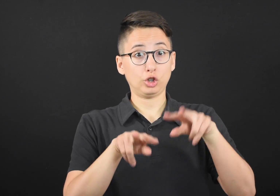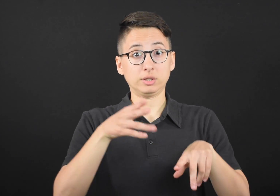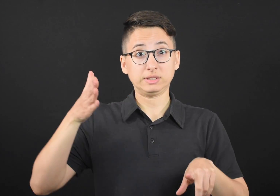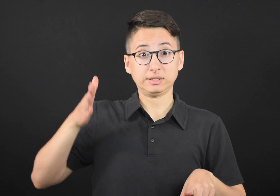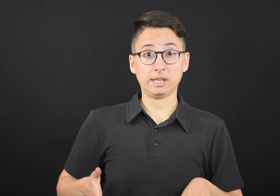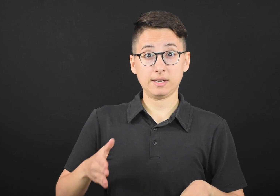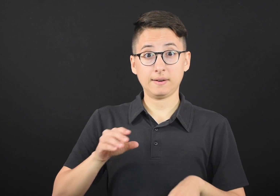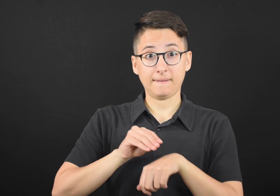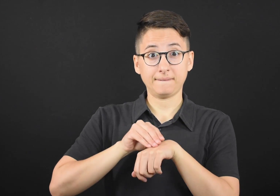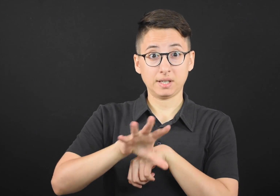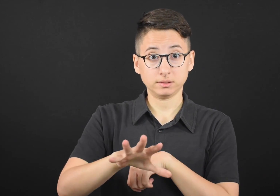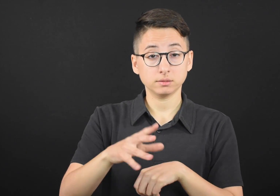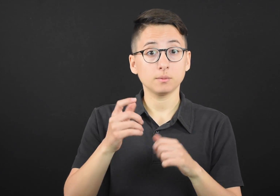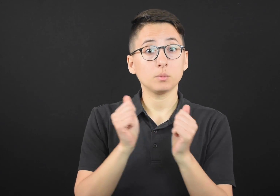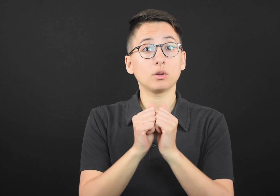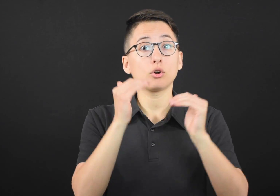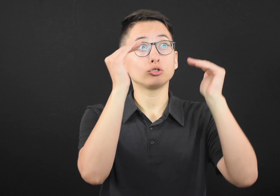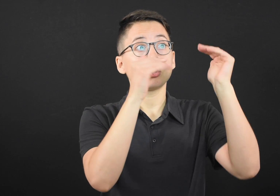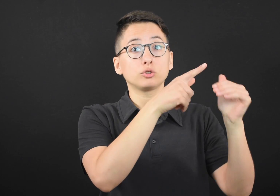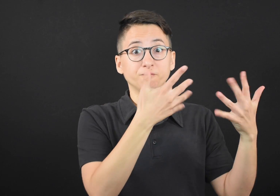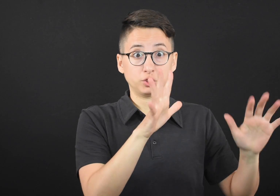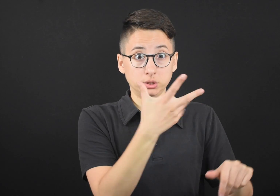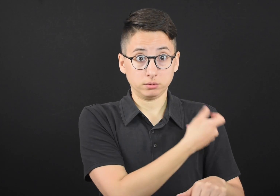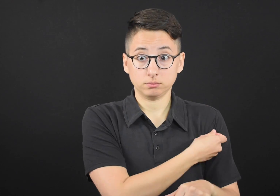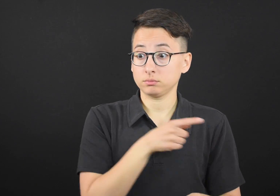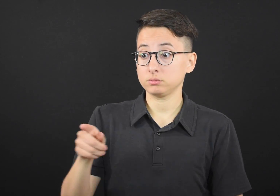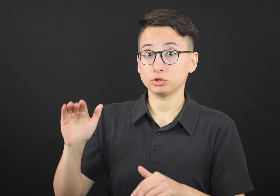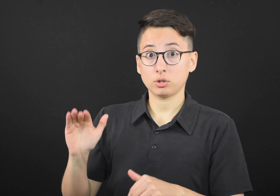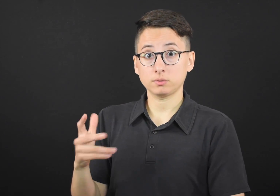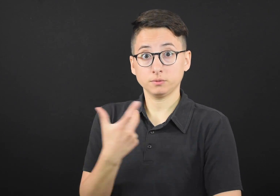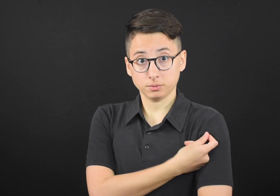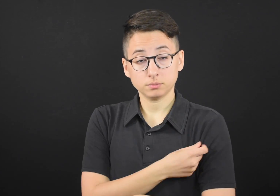In general, side effects from the COVID vaccines appear to be very